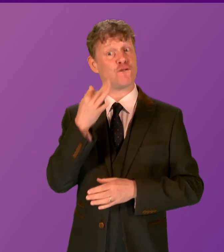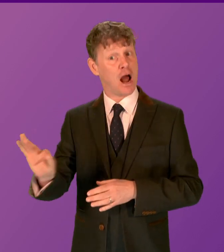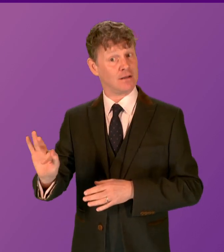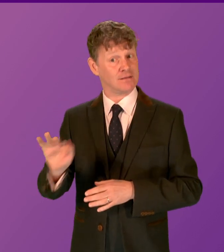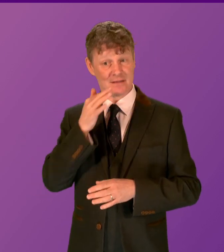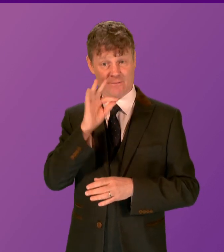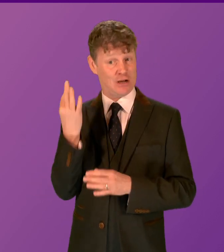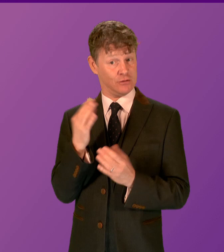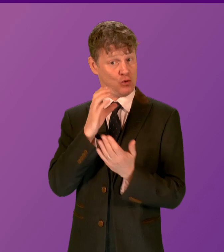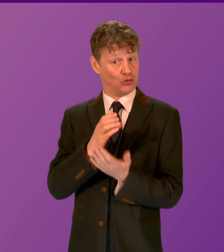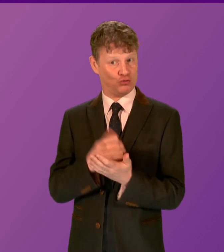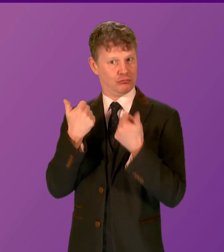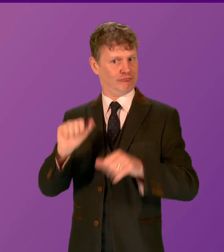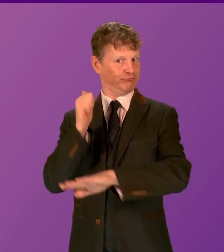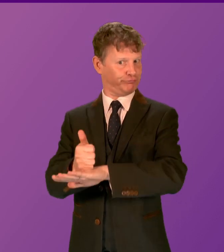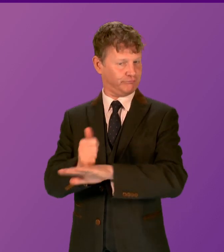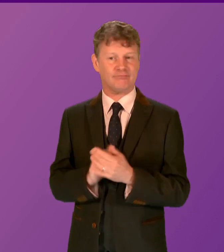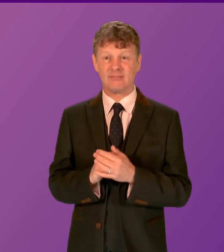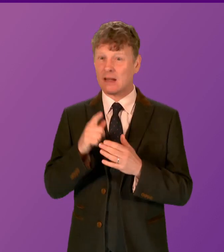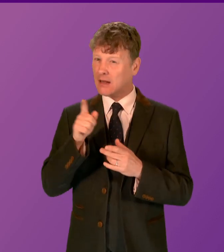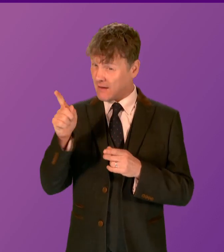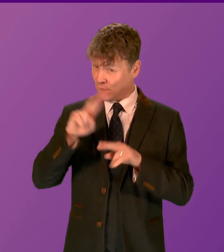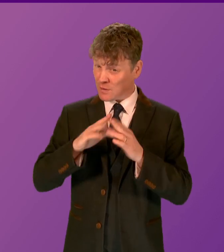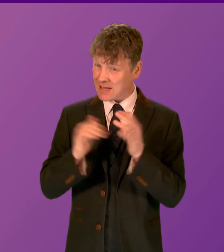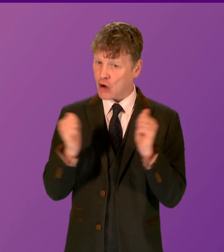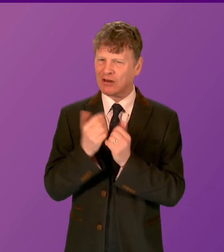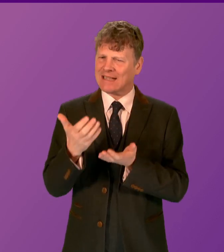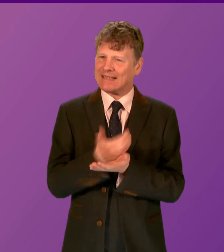Does the First Minister agree that safe access zones must be the first stop in advancing